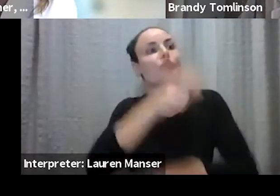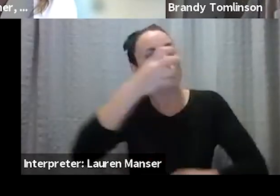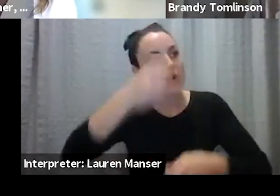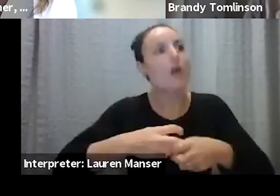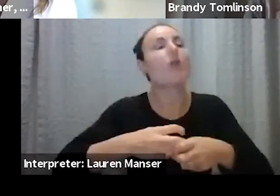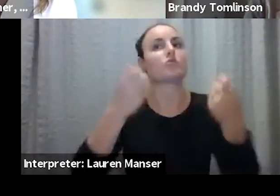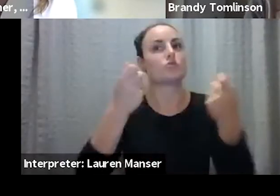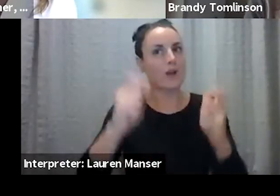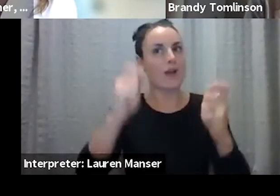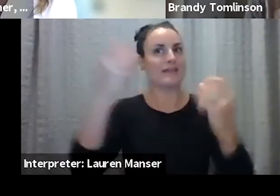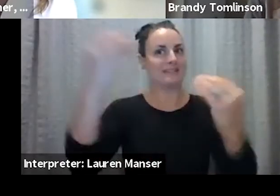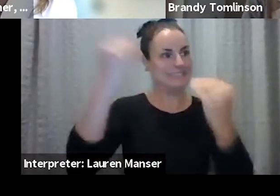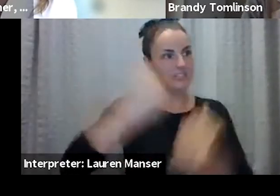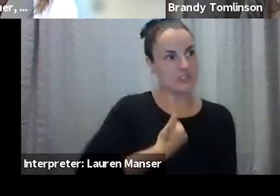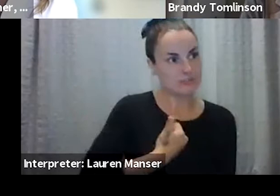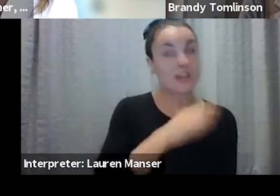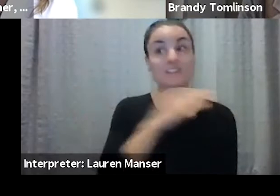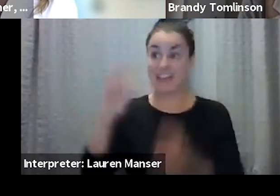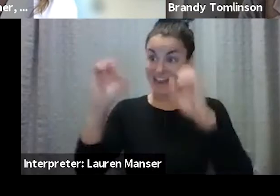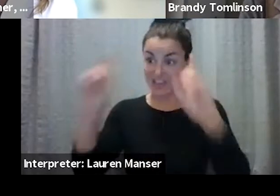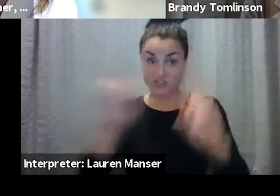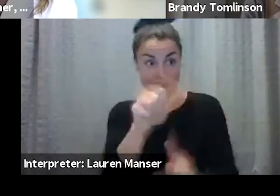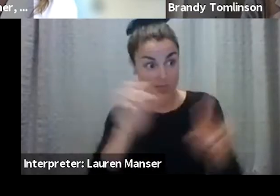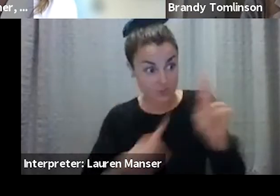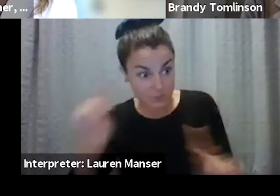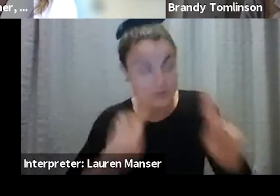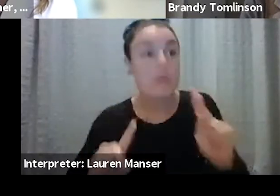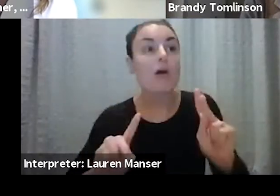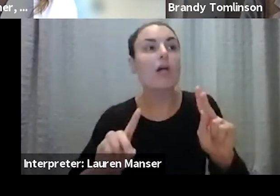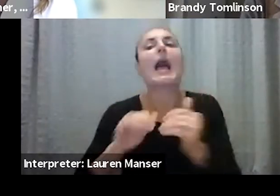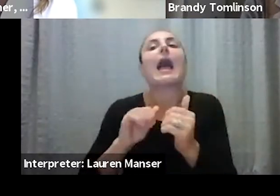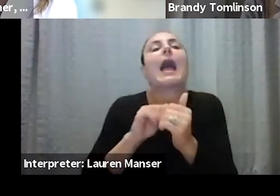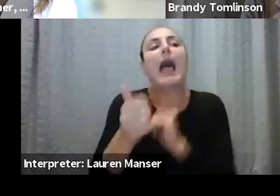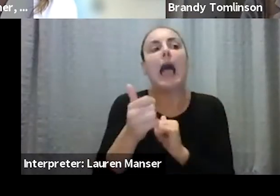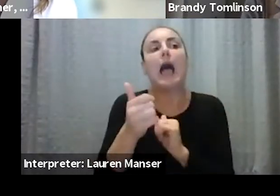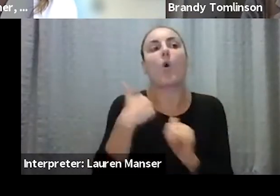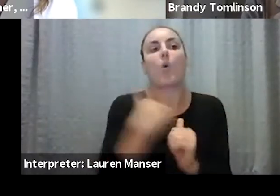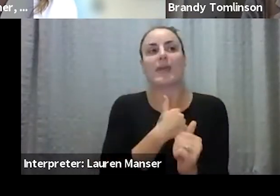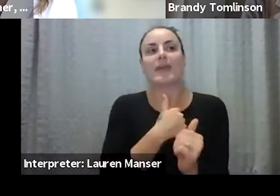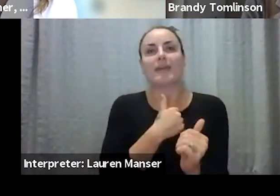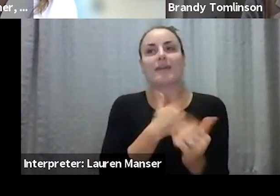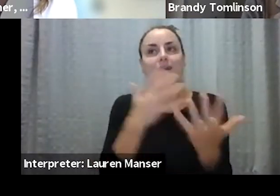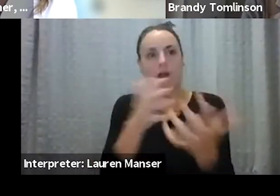about how they should be more accommodating, and recognizing the macro-level and microaggressions